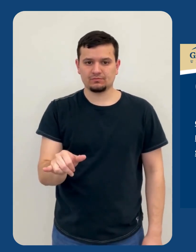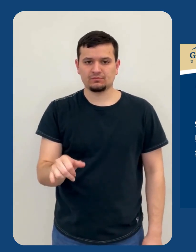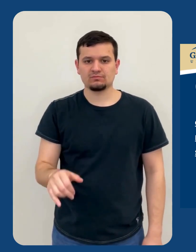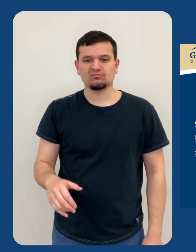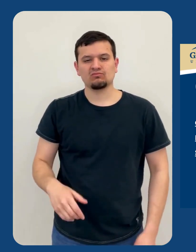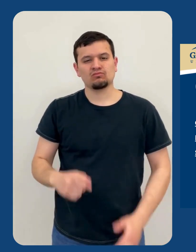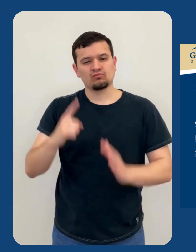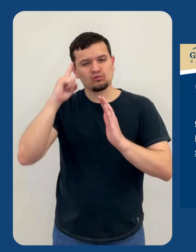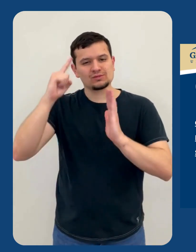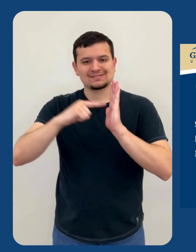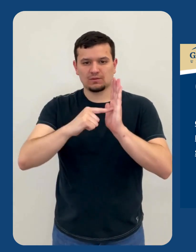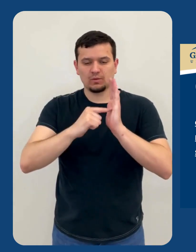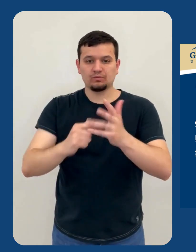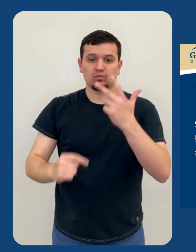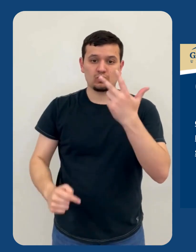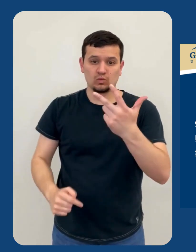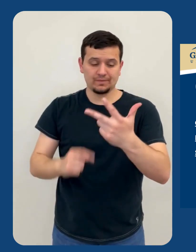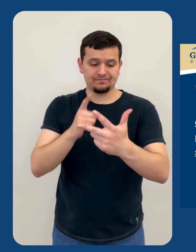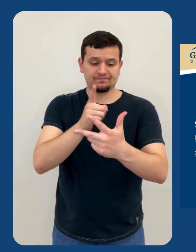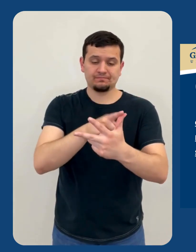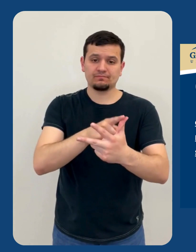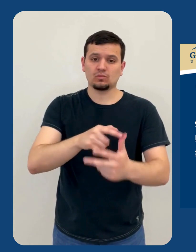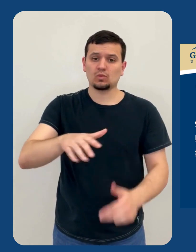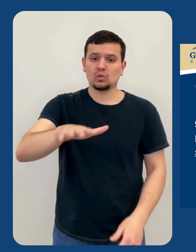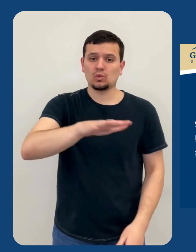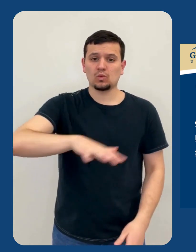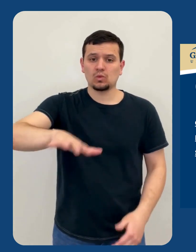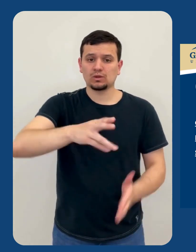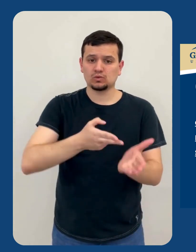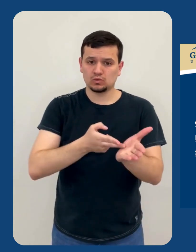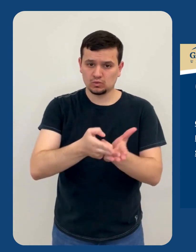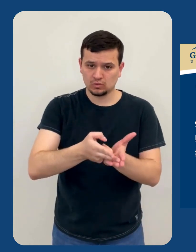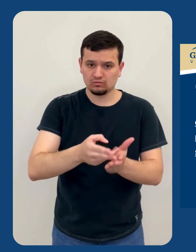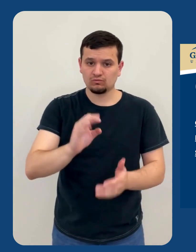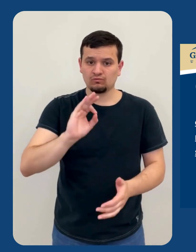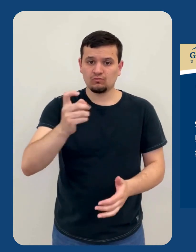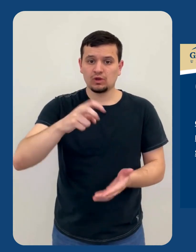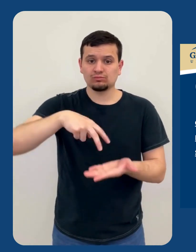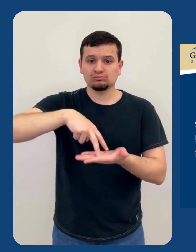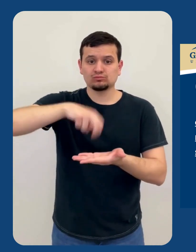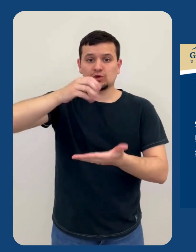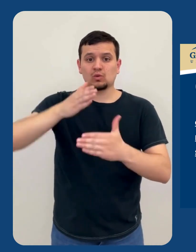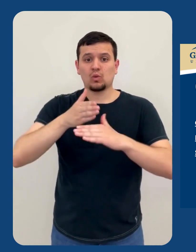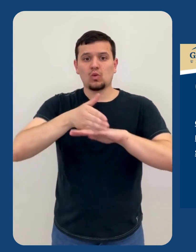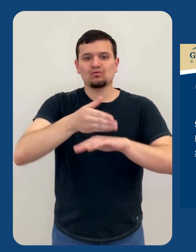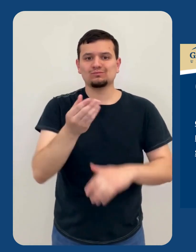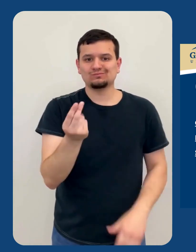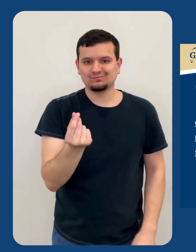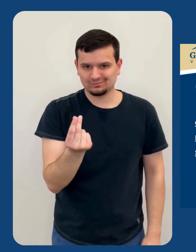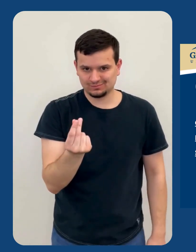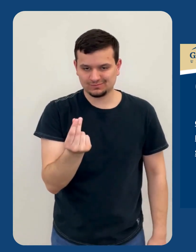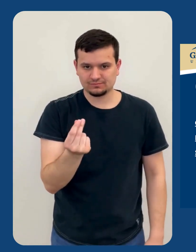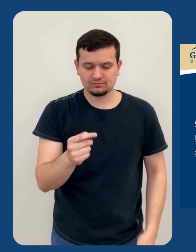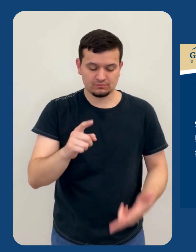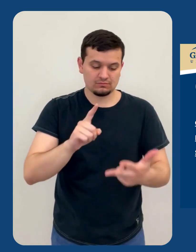For example: Ground Truth: The fox jumped over the dog